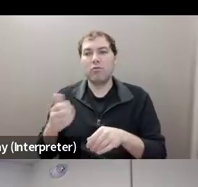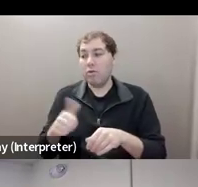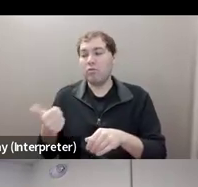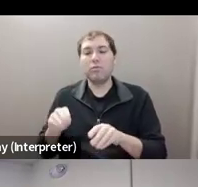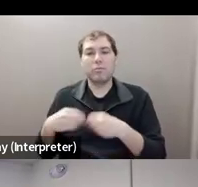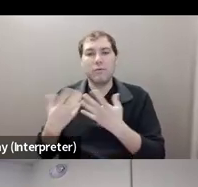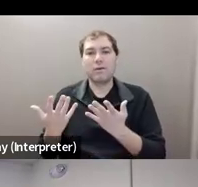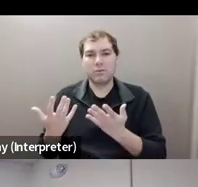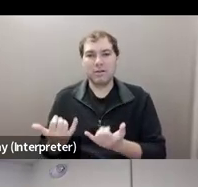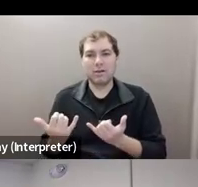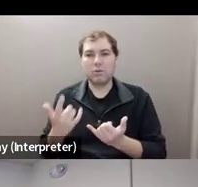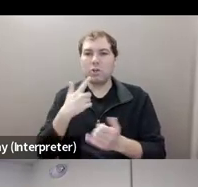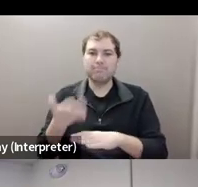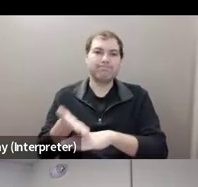Pam Davies: that are doing a much better job.